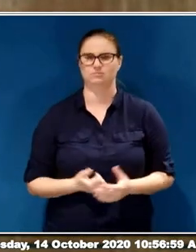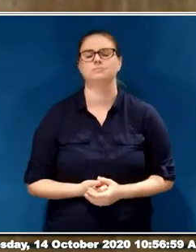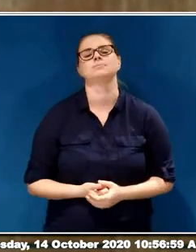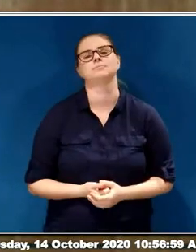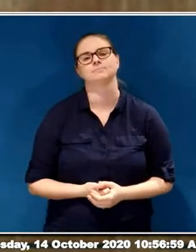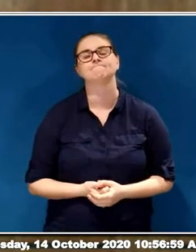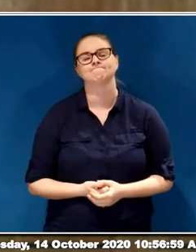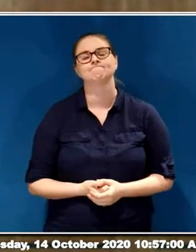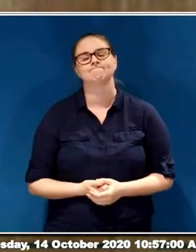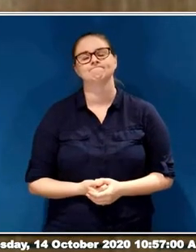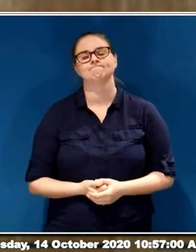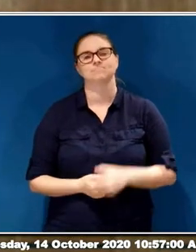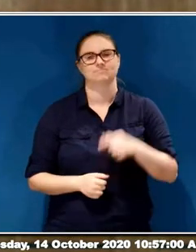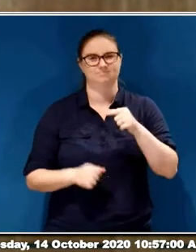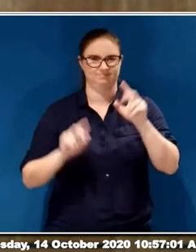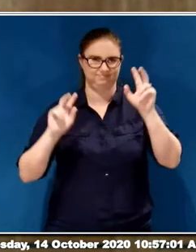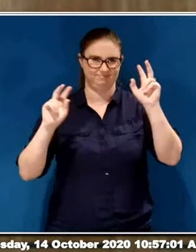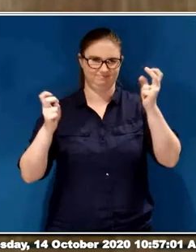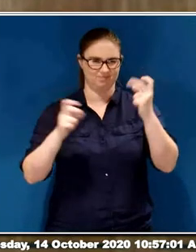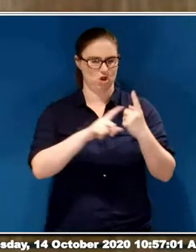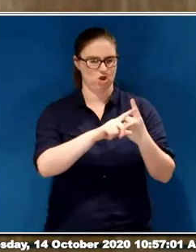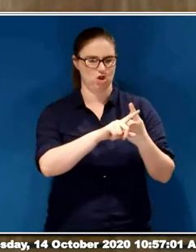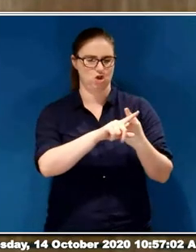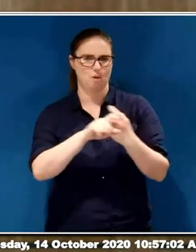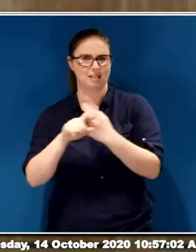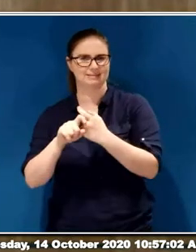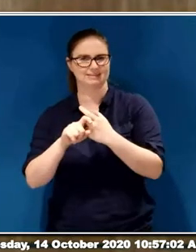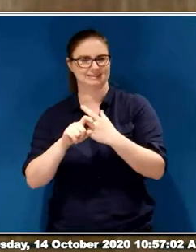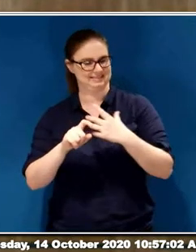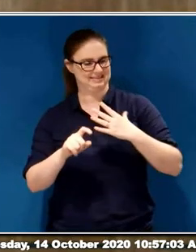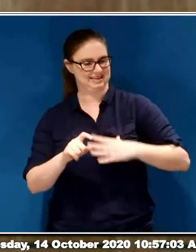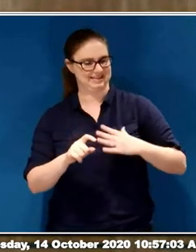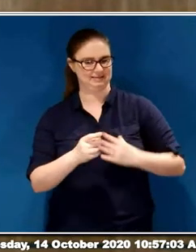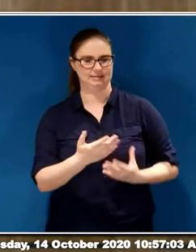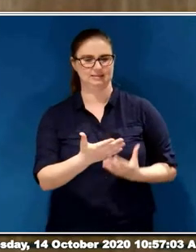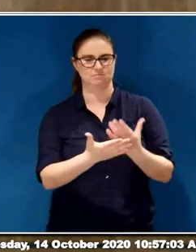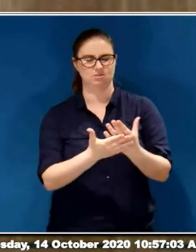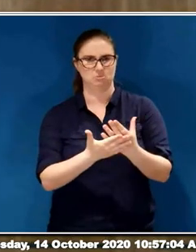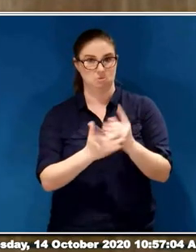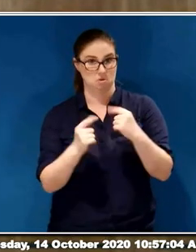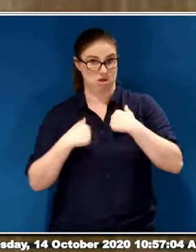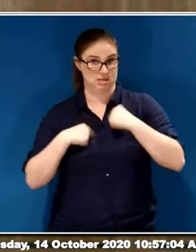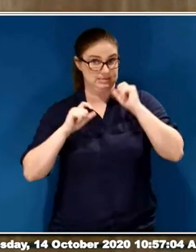or a student is in crisis, and the supports that they are currently using